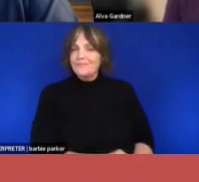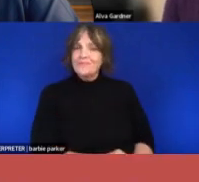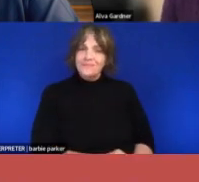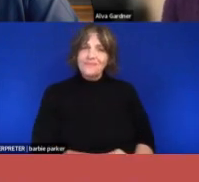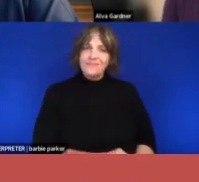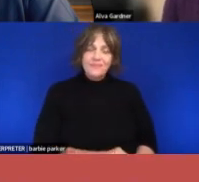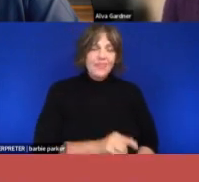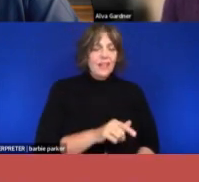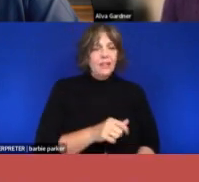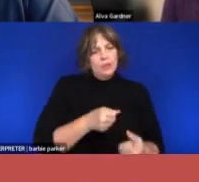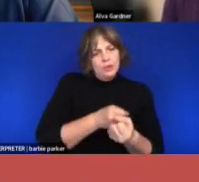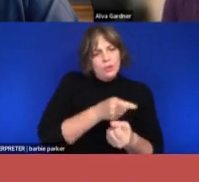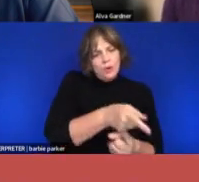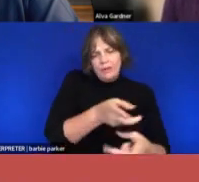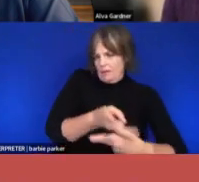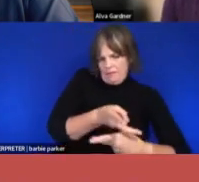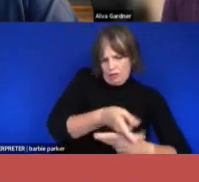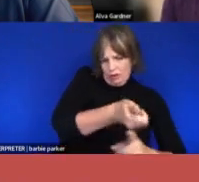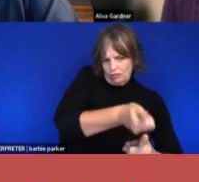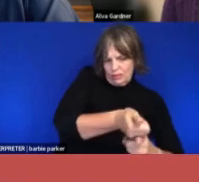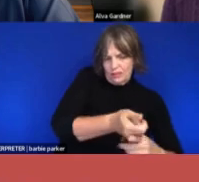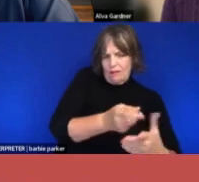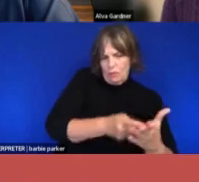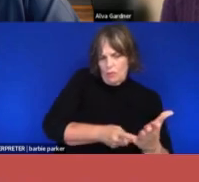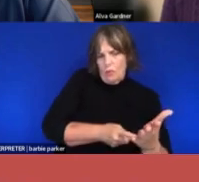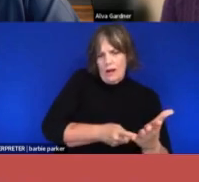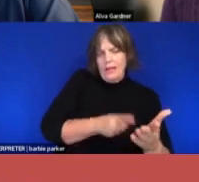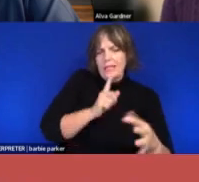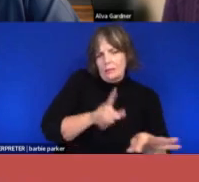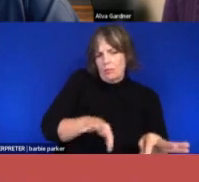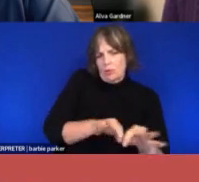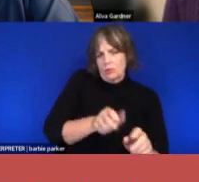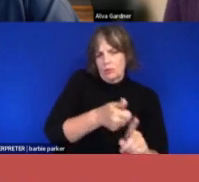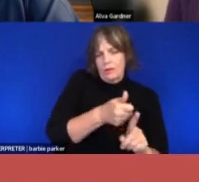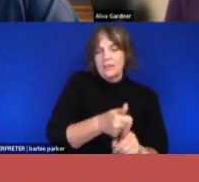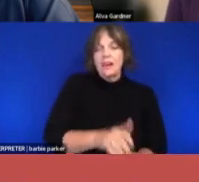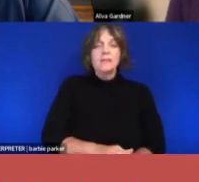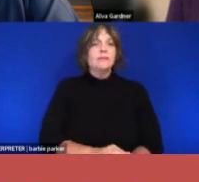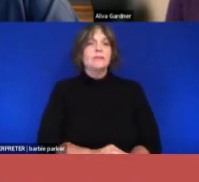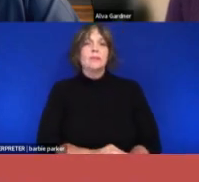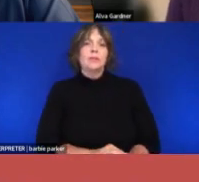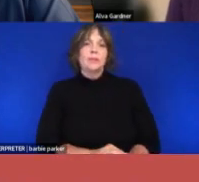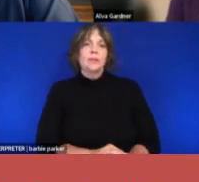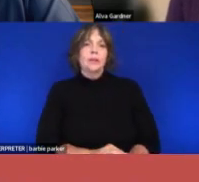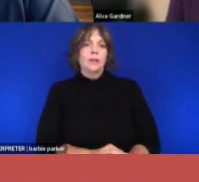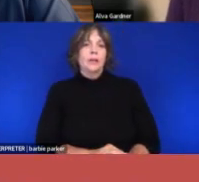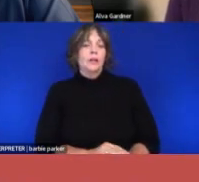answers to what's important to them, figuring out the answers. How do you want to be supported?